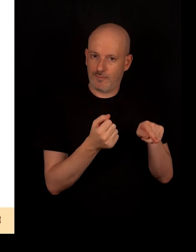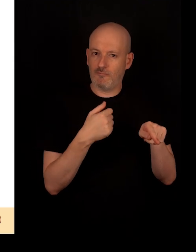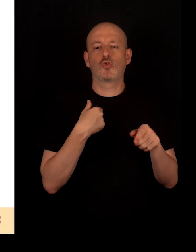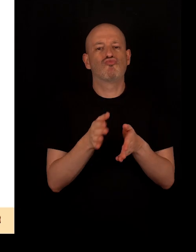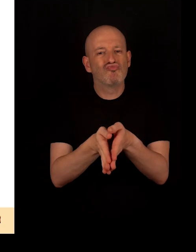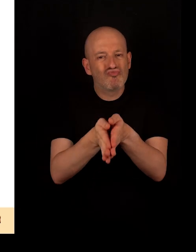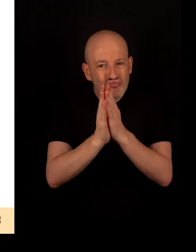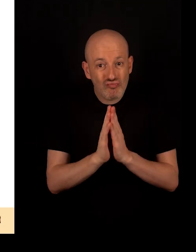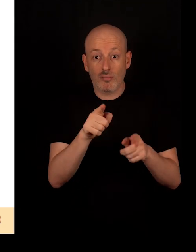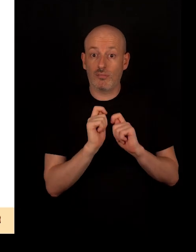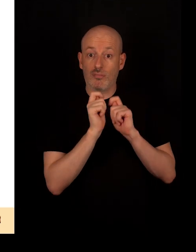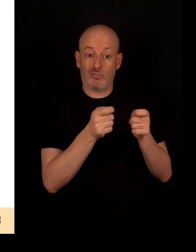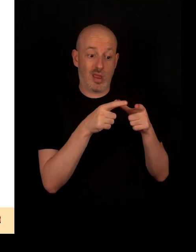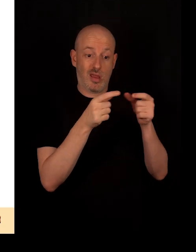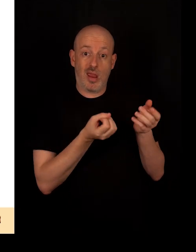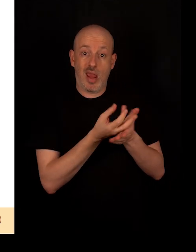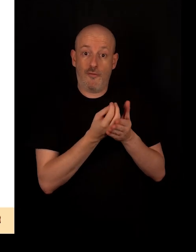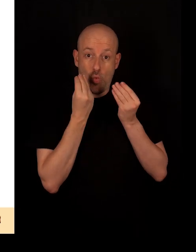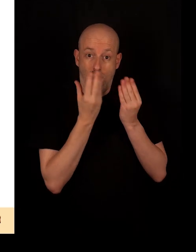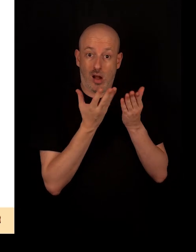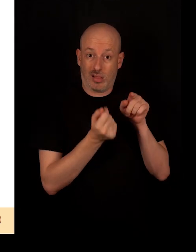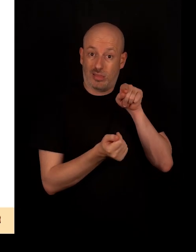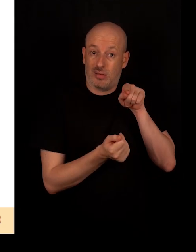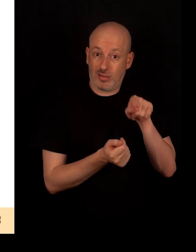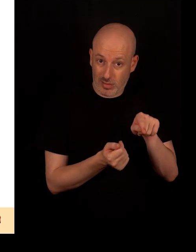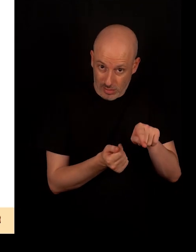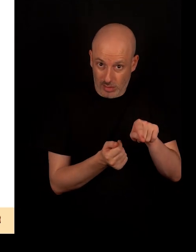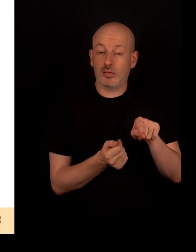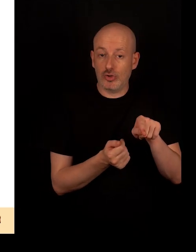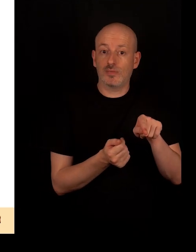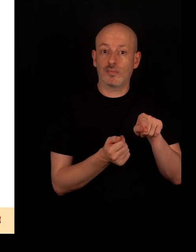So I would kindly ask you when you submit the residency info card,